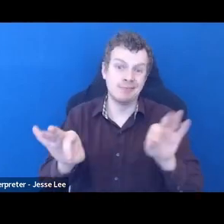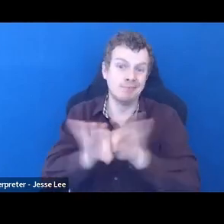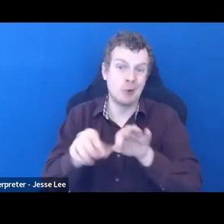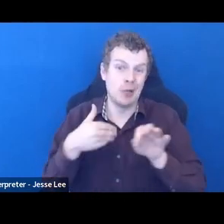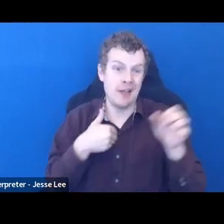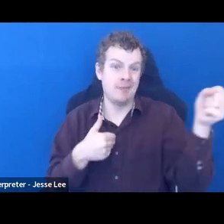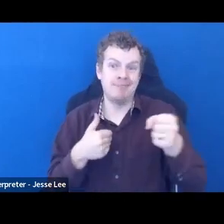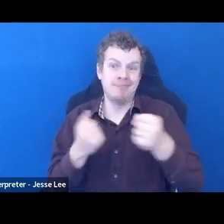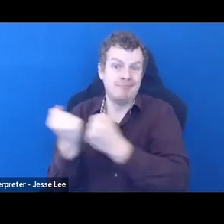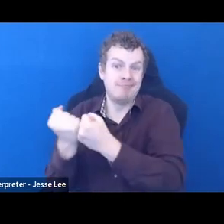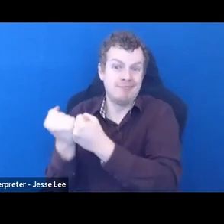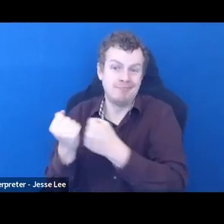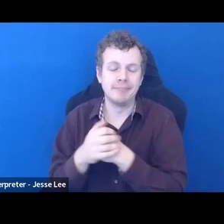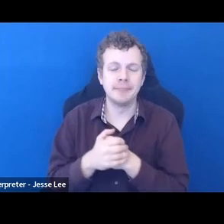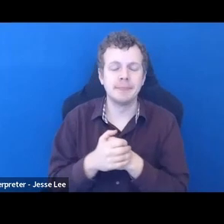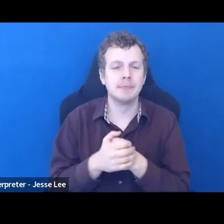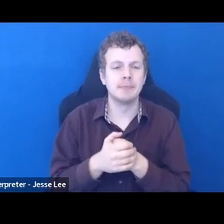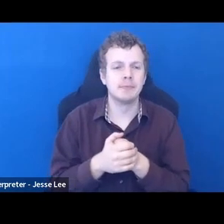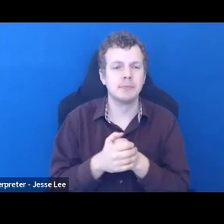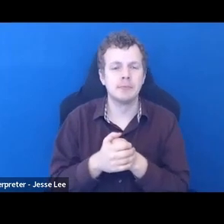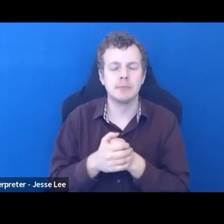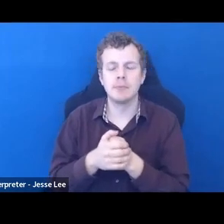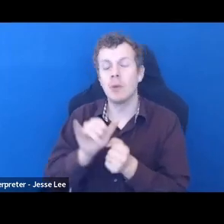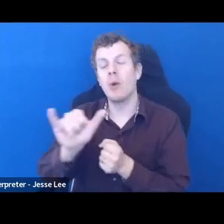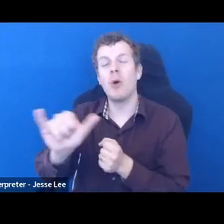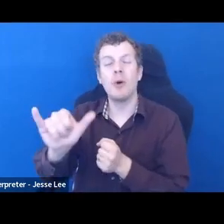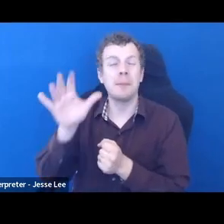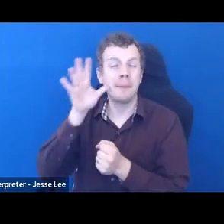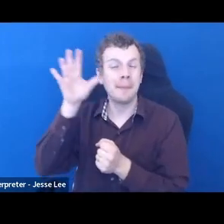There was also parents who reported that a teacher of the deaf